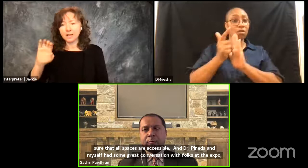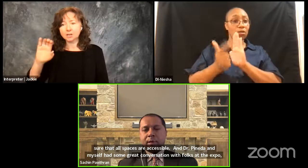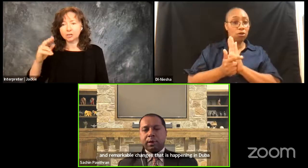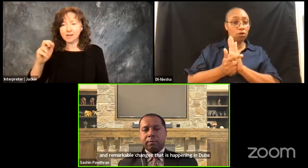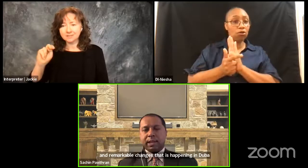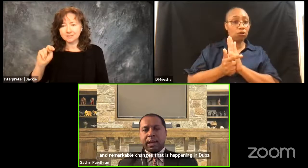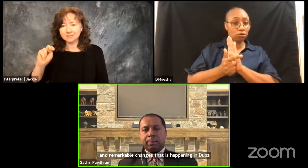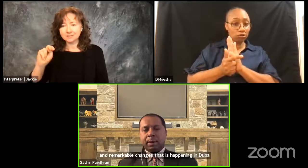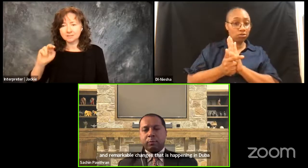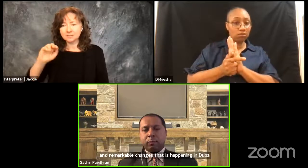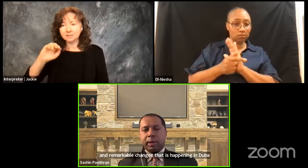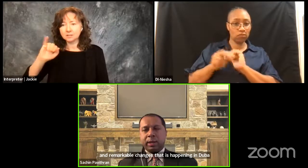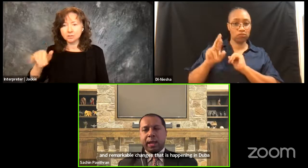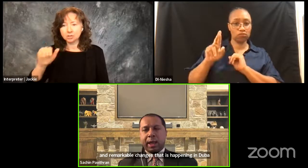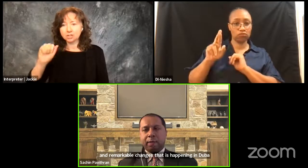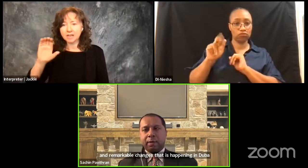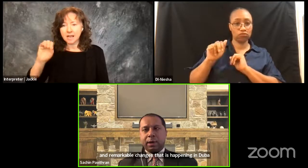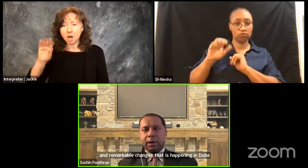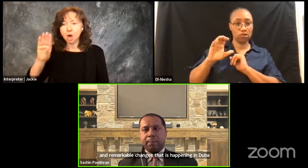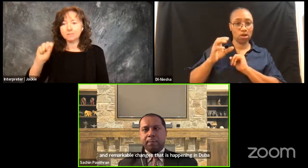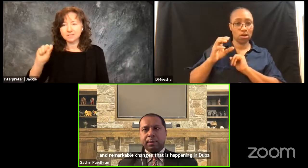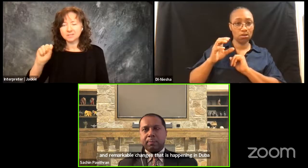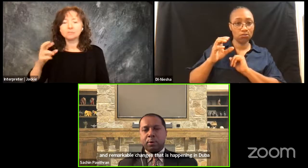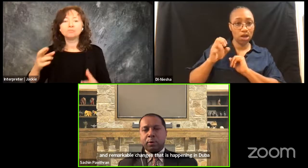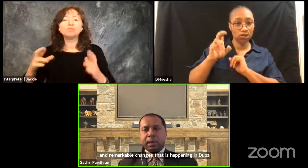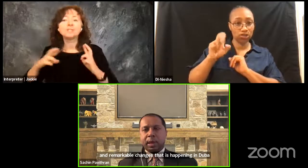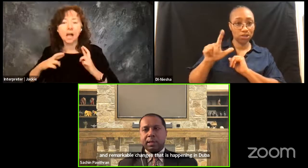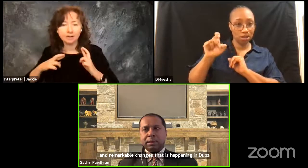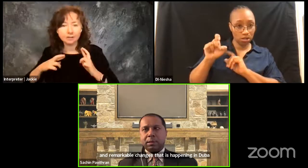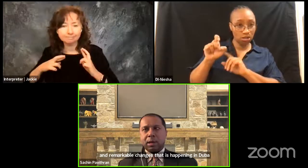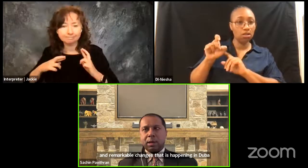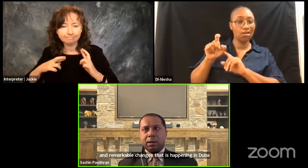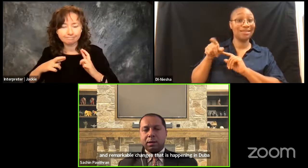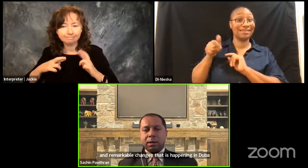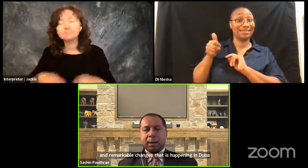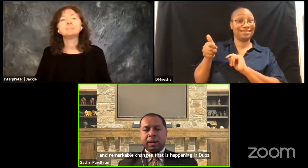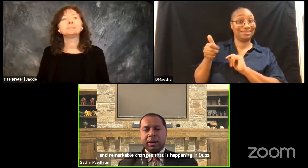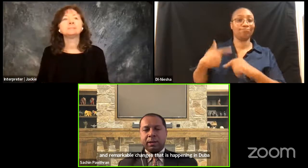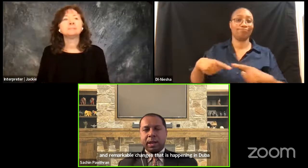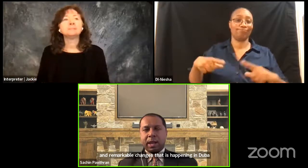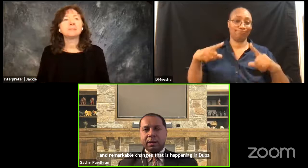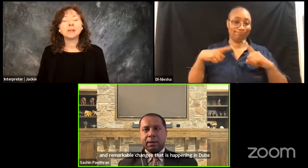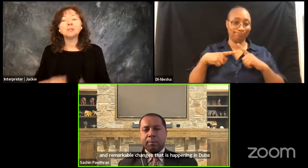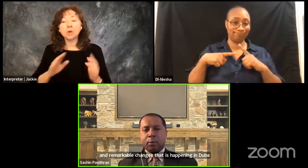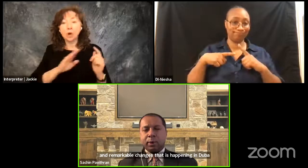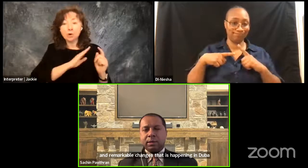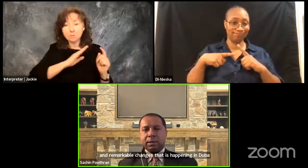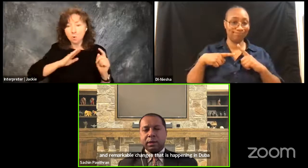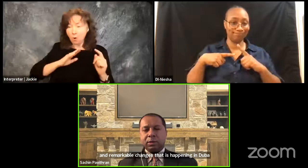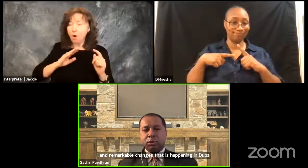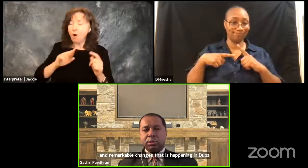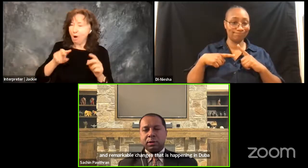And with her retirement, we have -- the Board has nominated and appointed a new General